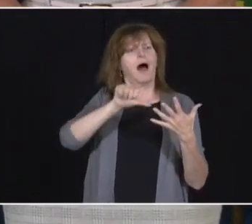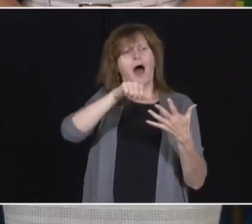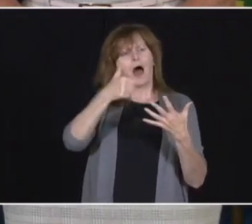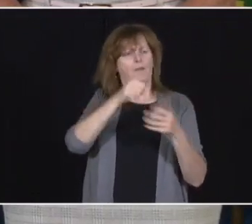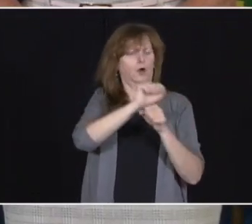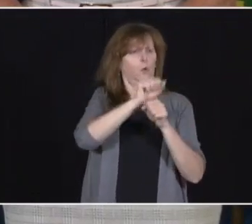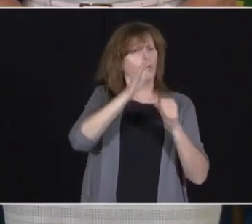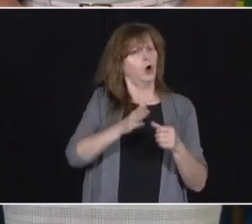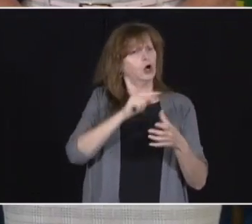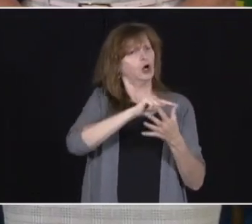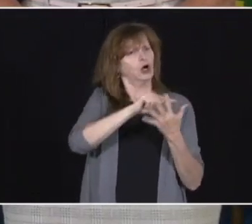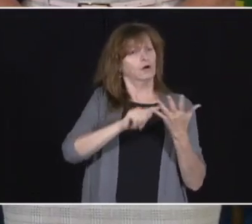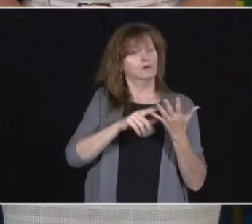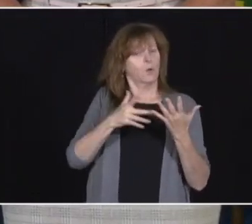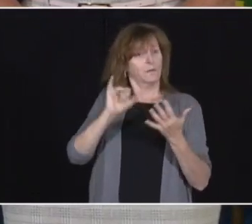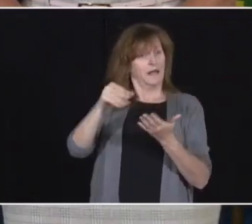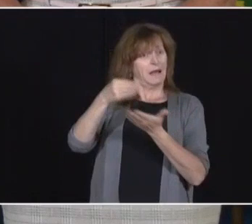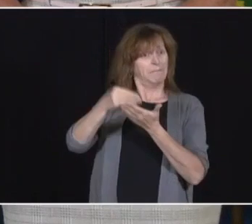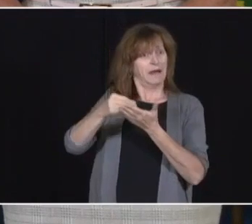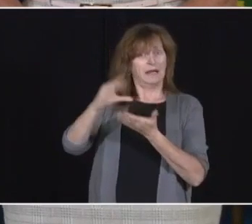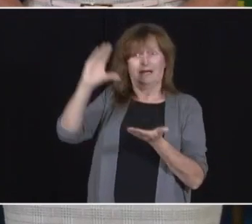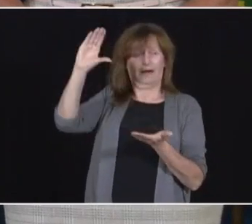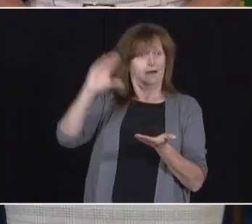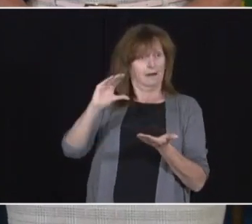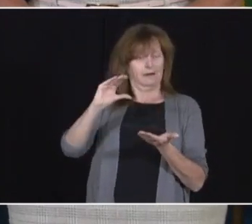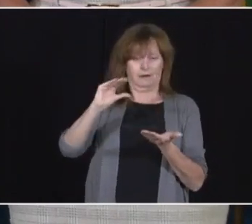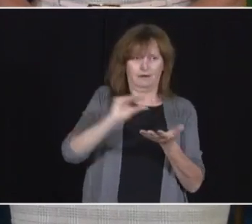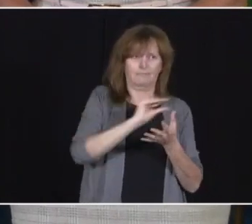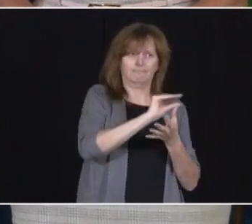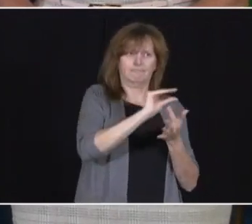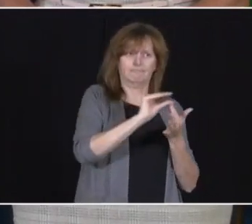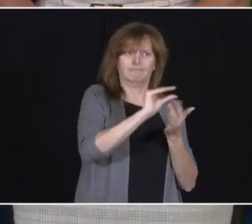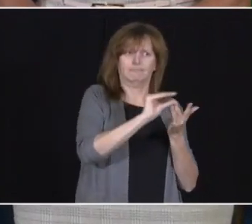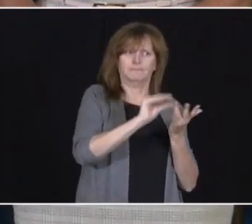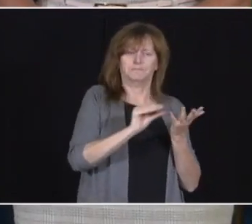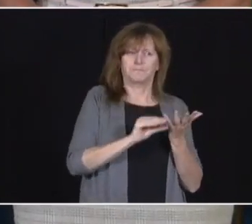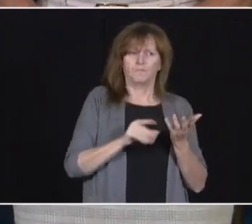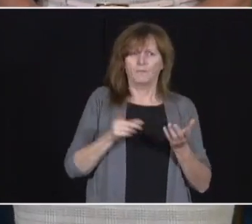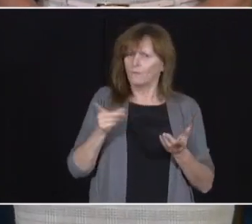Putting money towards those resources. I wonder why don't support a detoxing of